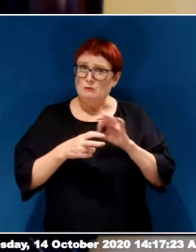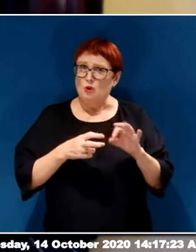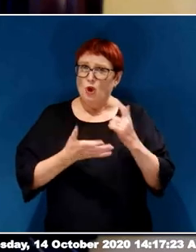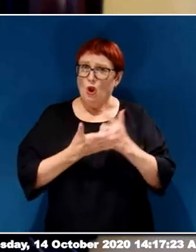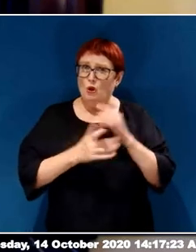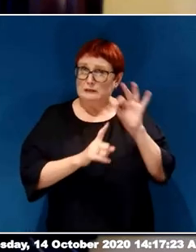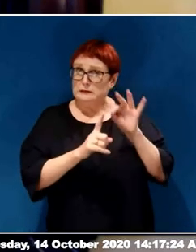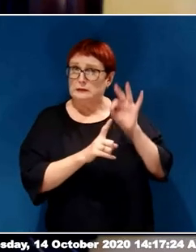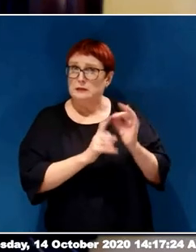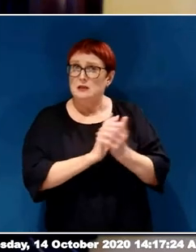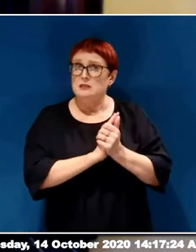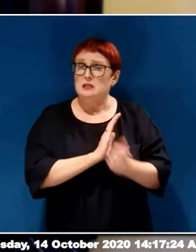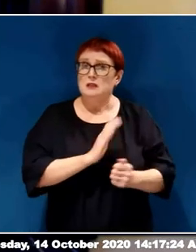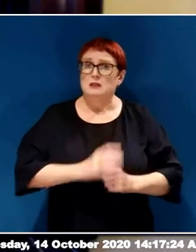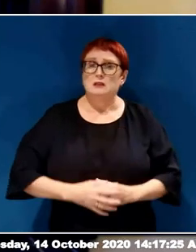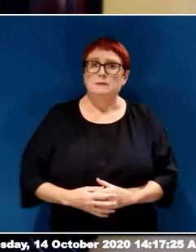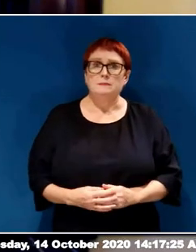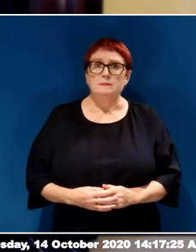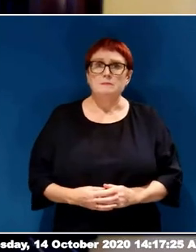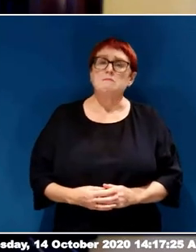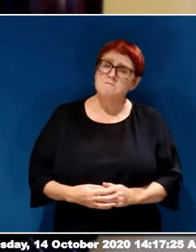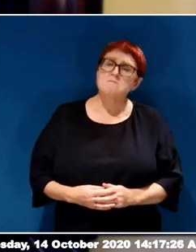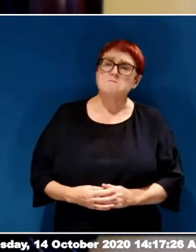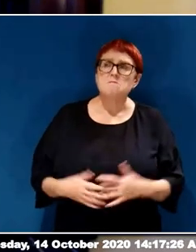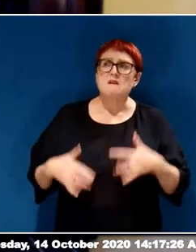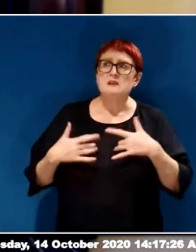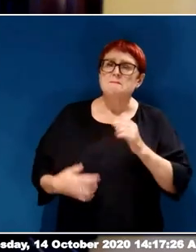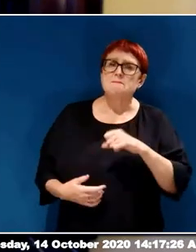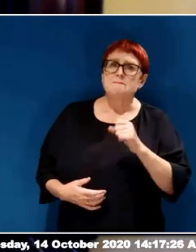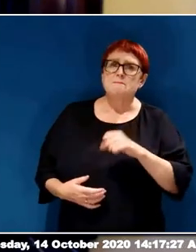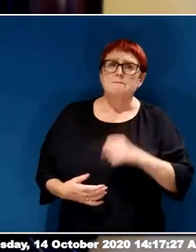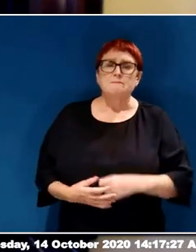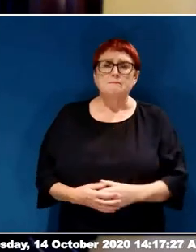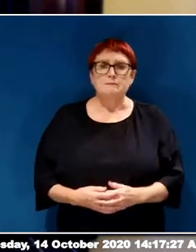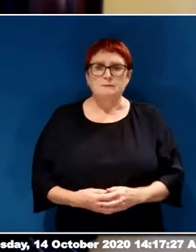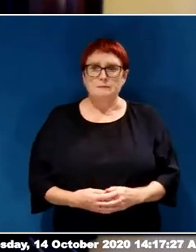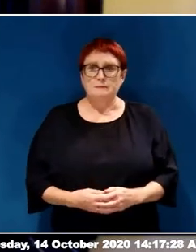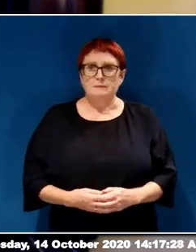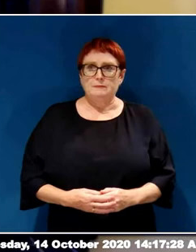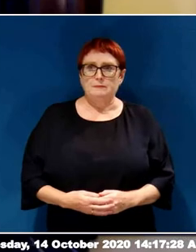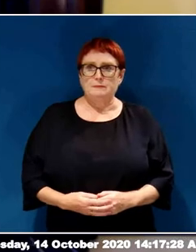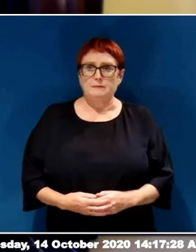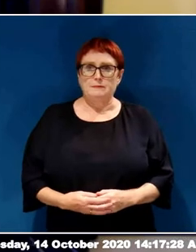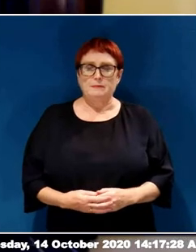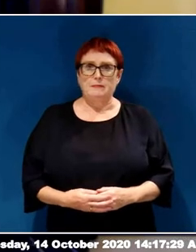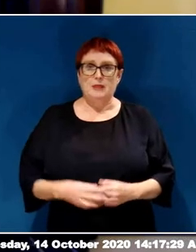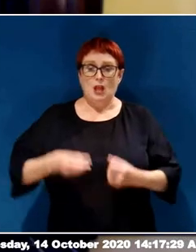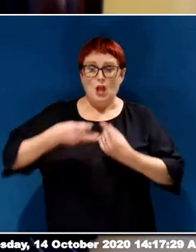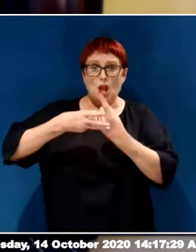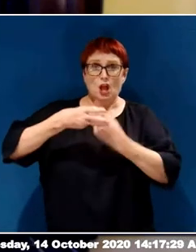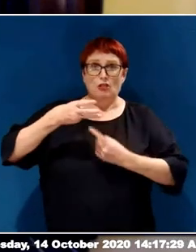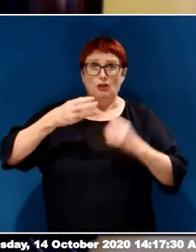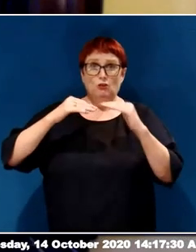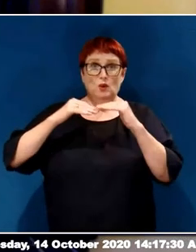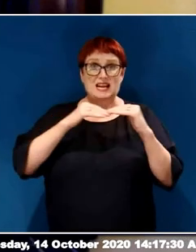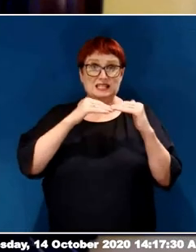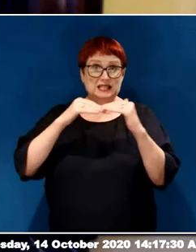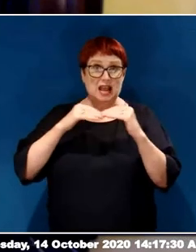The three standards that are used in relation to disability are --- sorry,